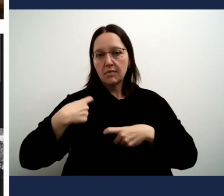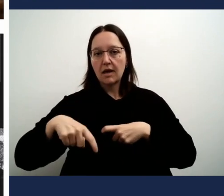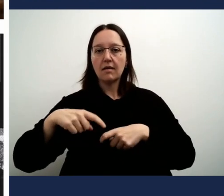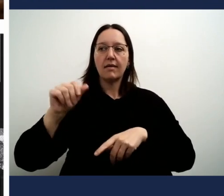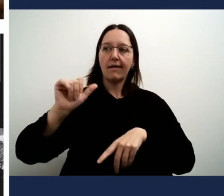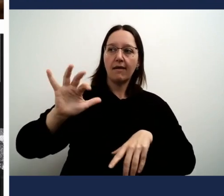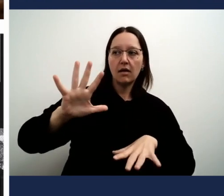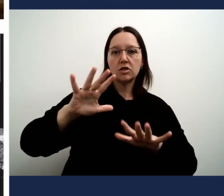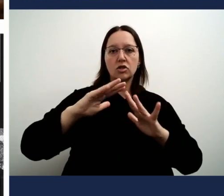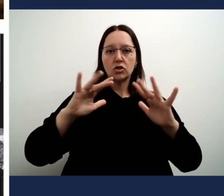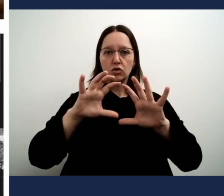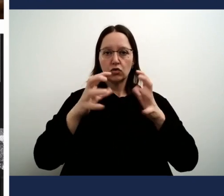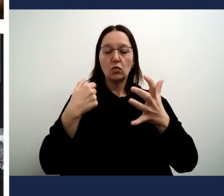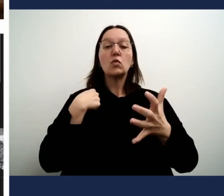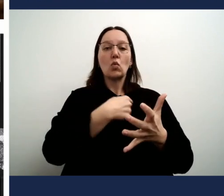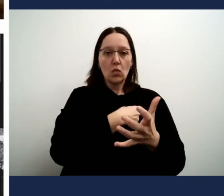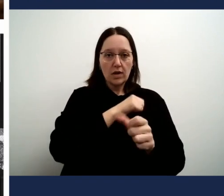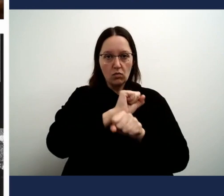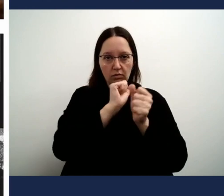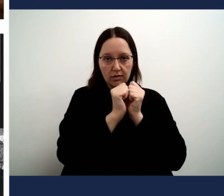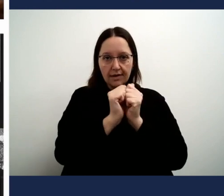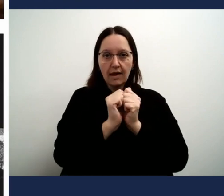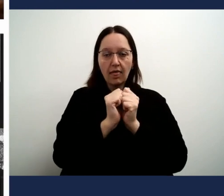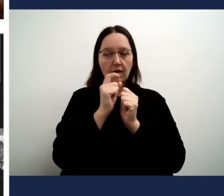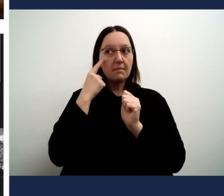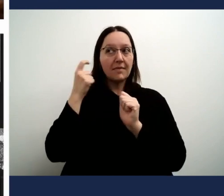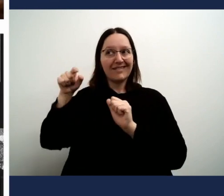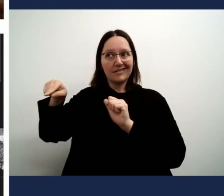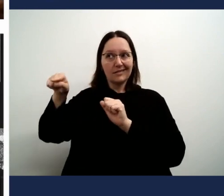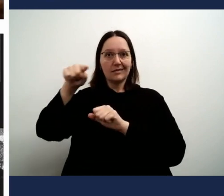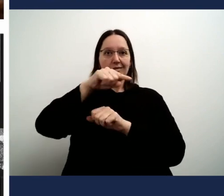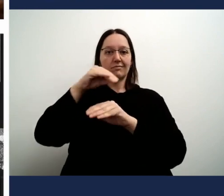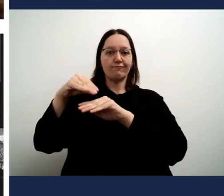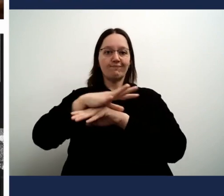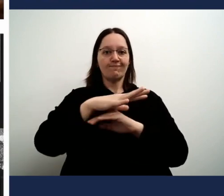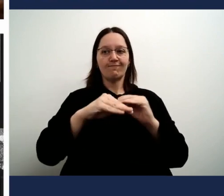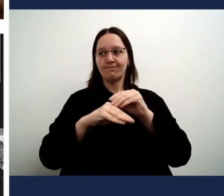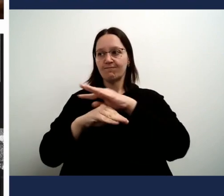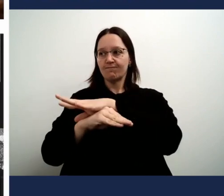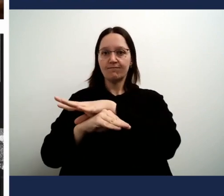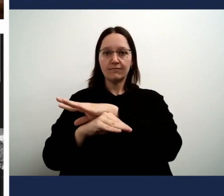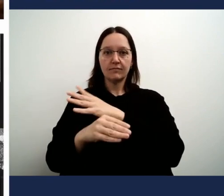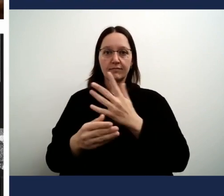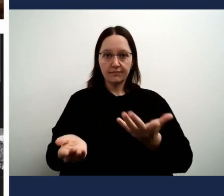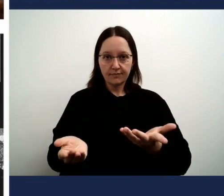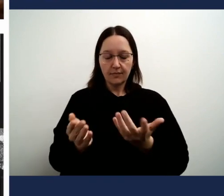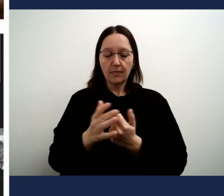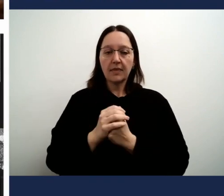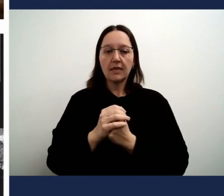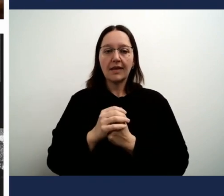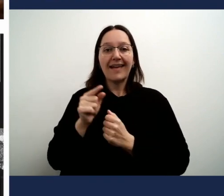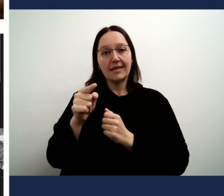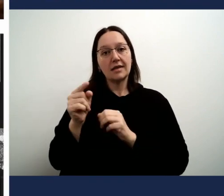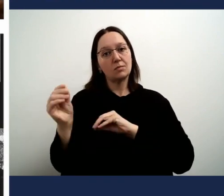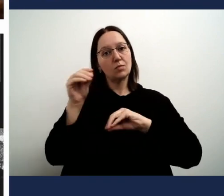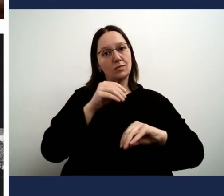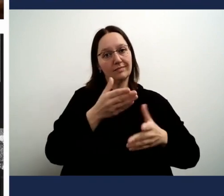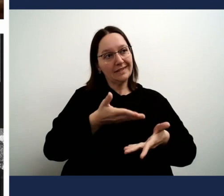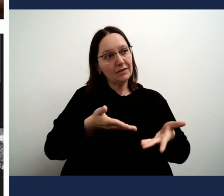belongs and who doesn't. What does it mean to be European, Canadian, Australian and so forth. According to the U.N.,